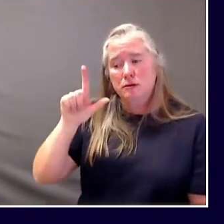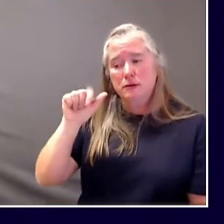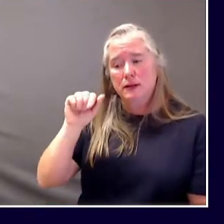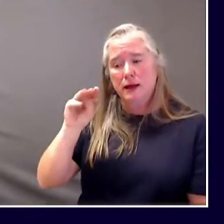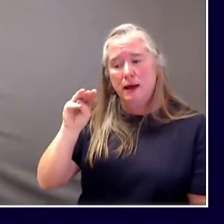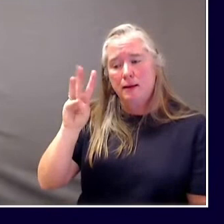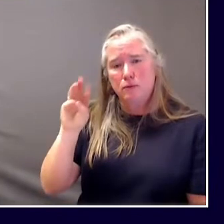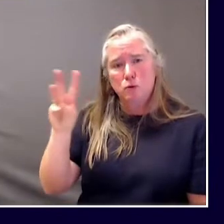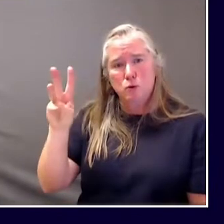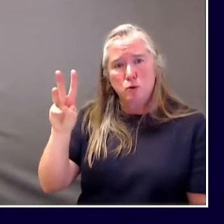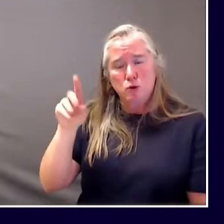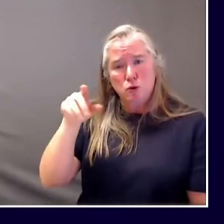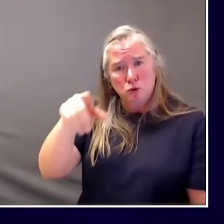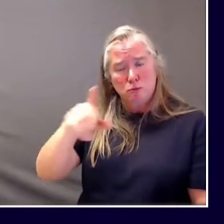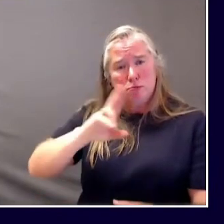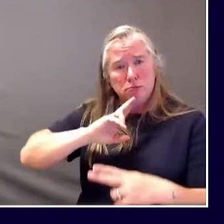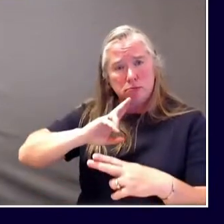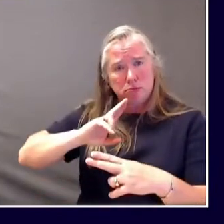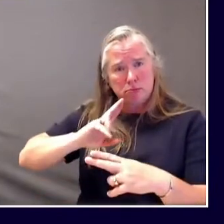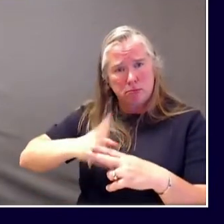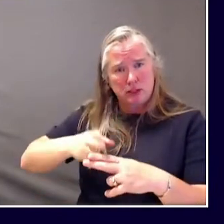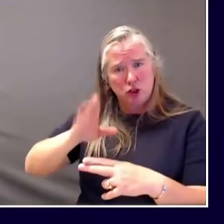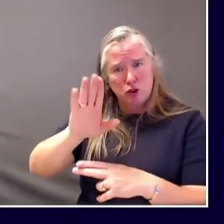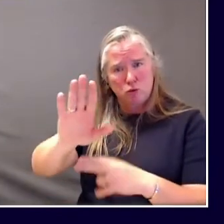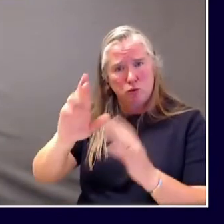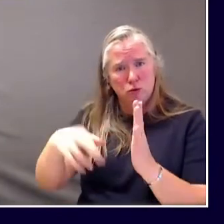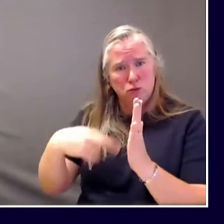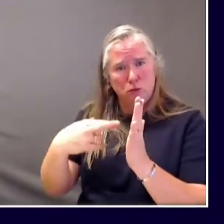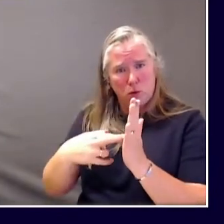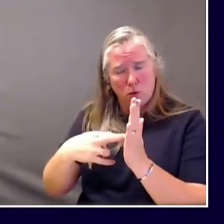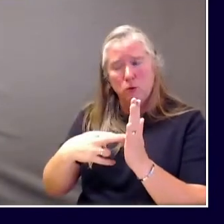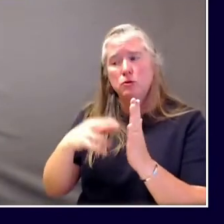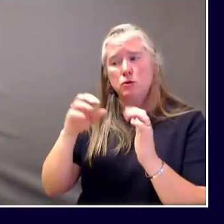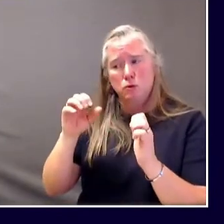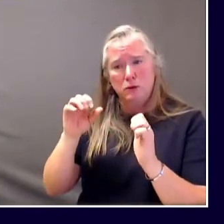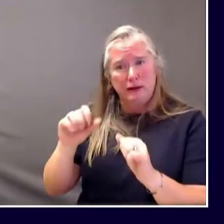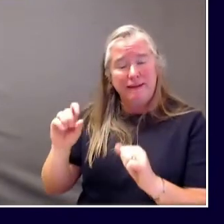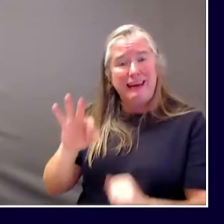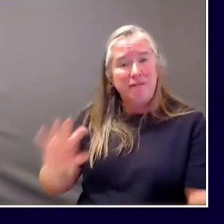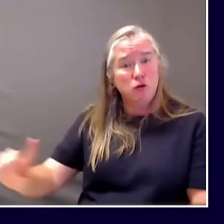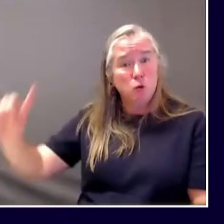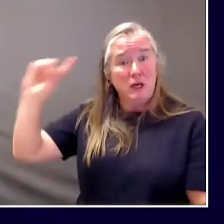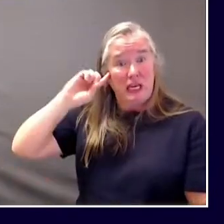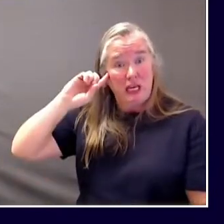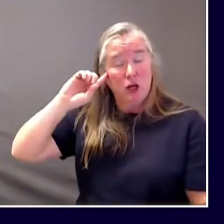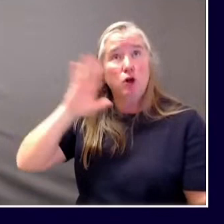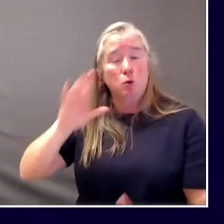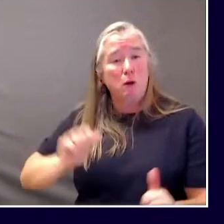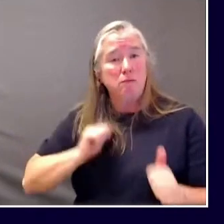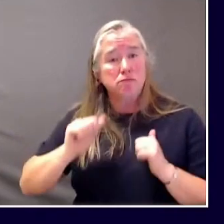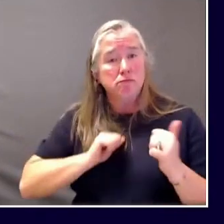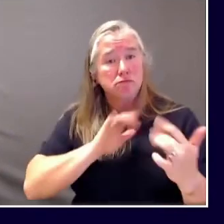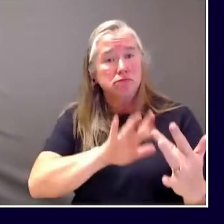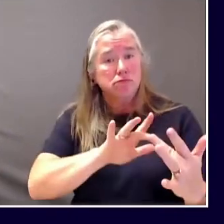it's your prerogative to reach